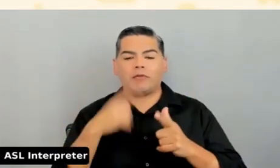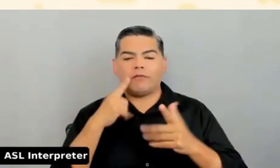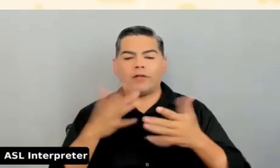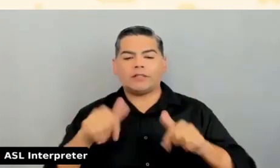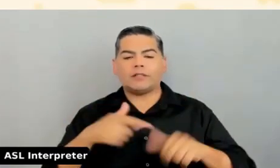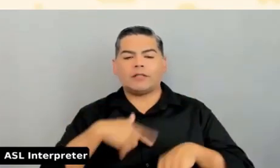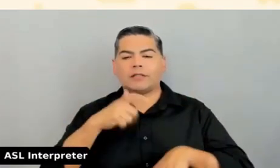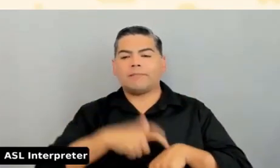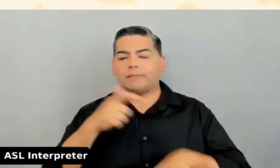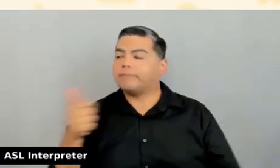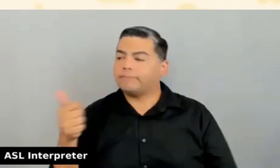Yes. Thank you.